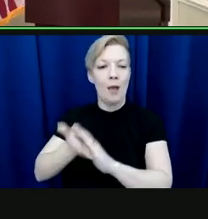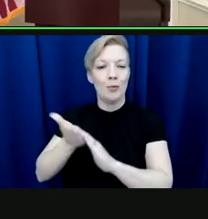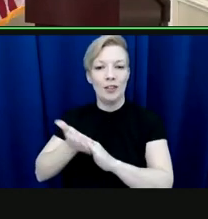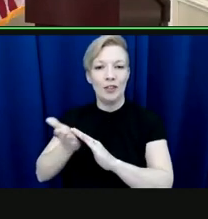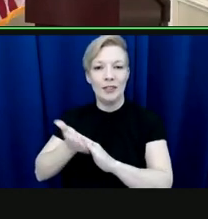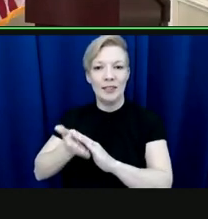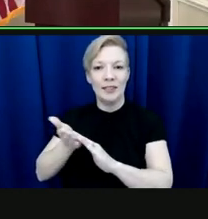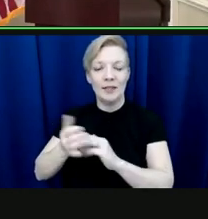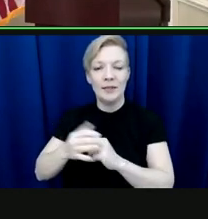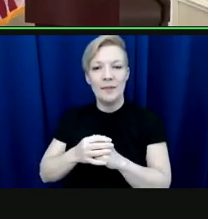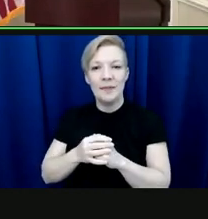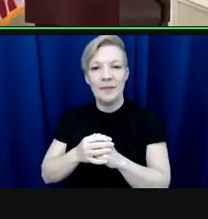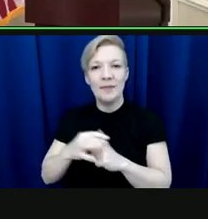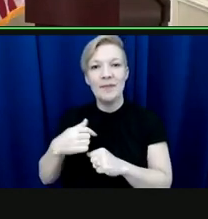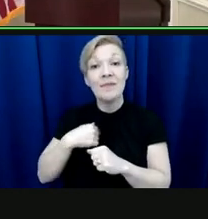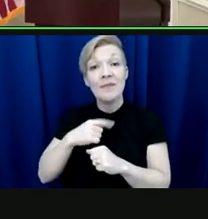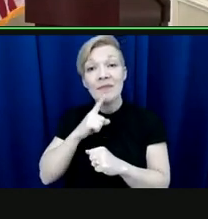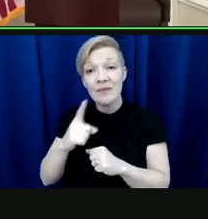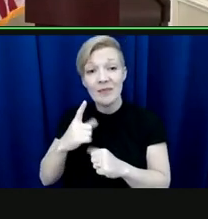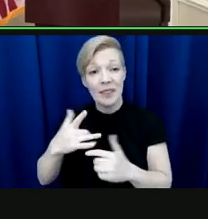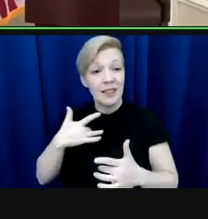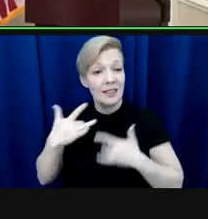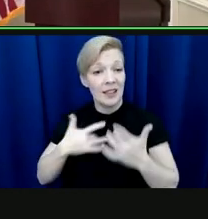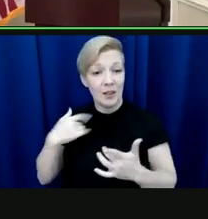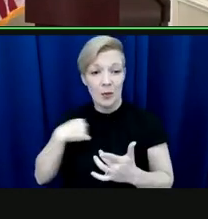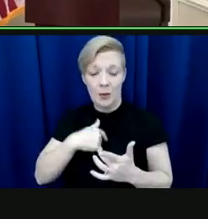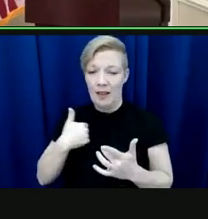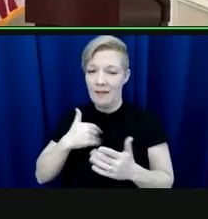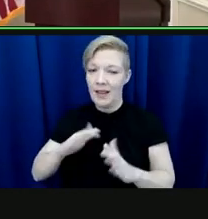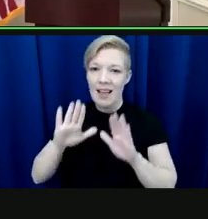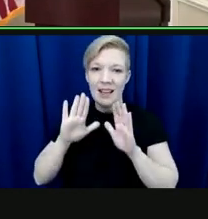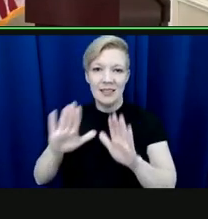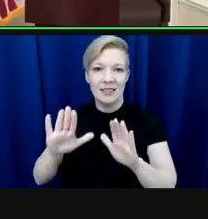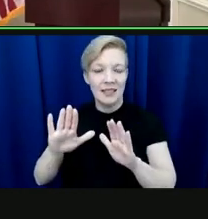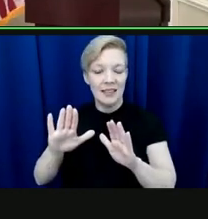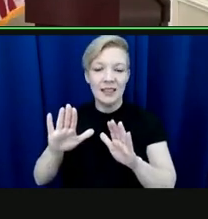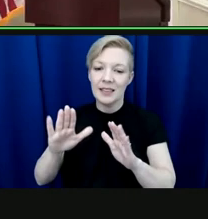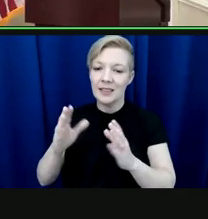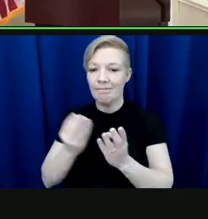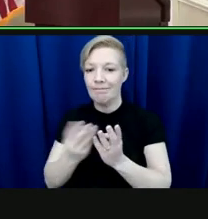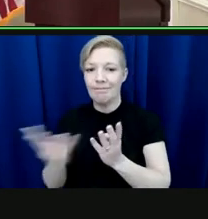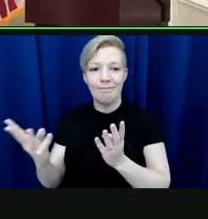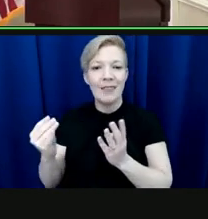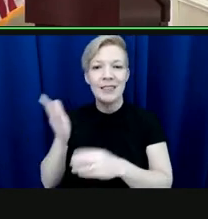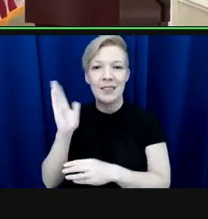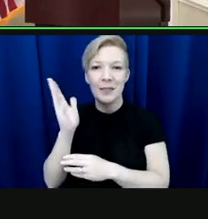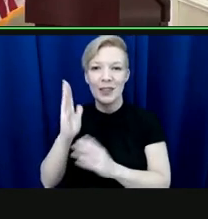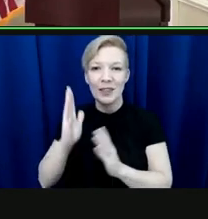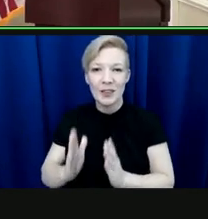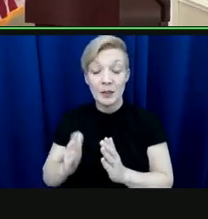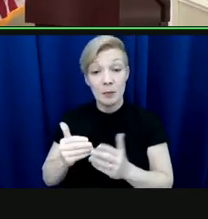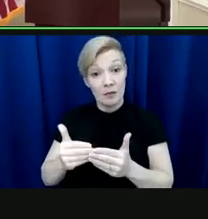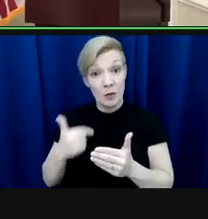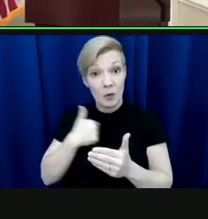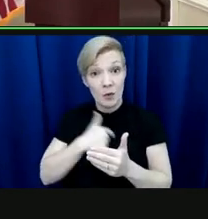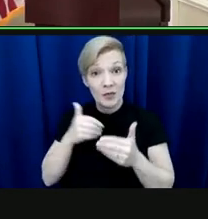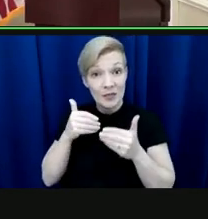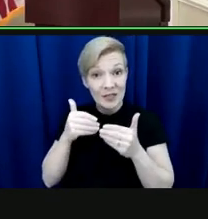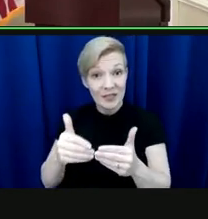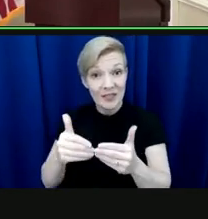We've got an excellent lineup of speakers for you today. But before I get started and before we get dove into the event,